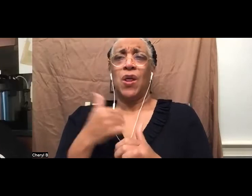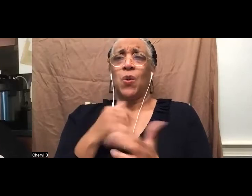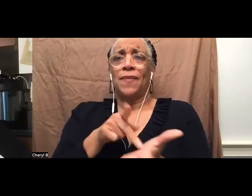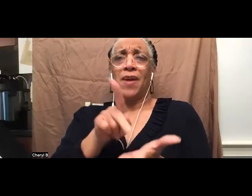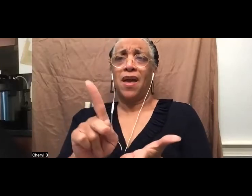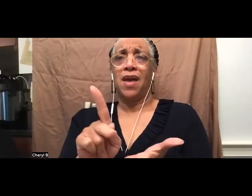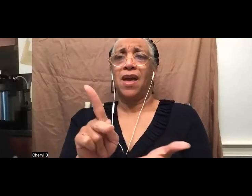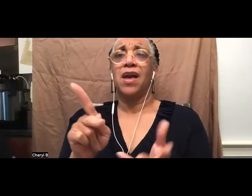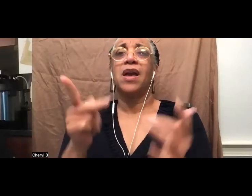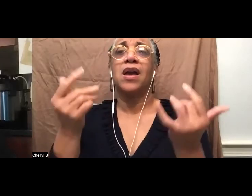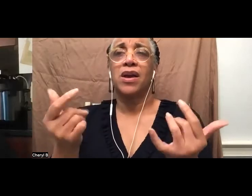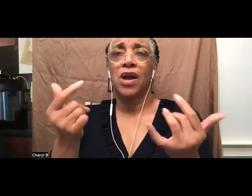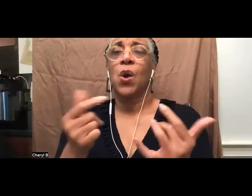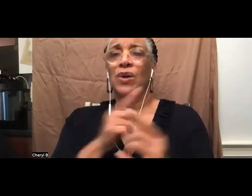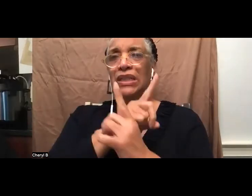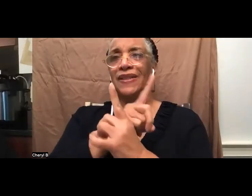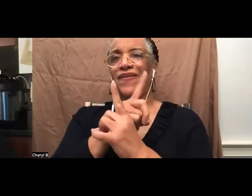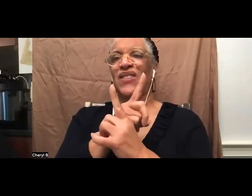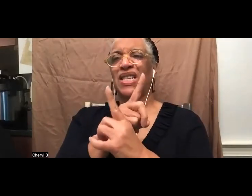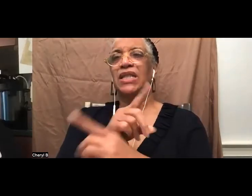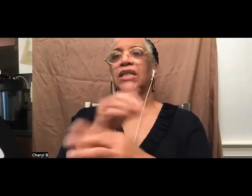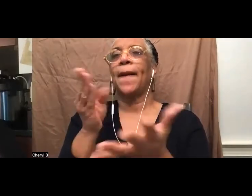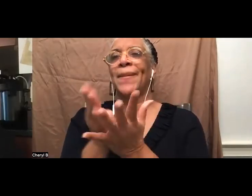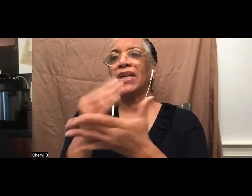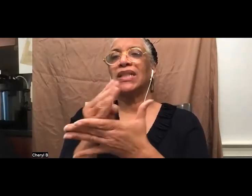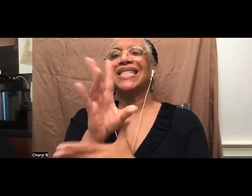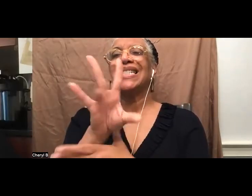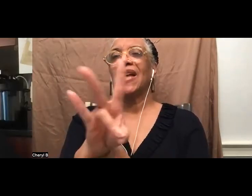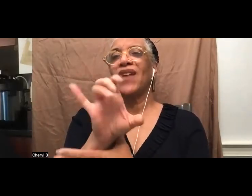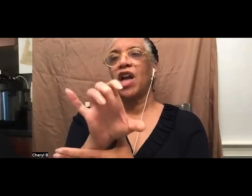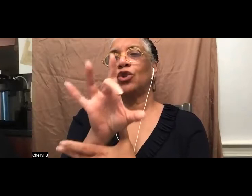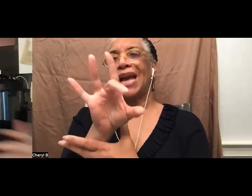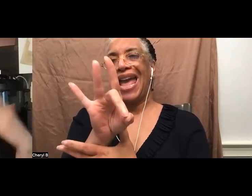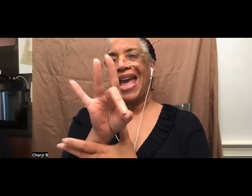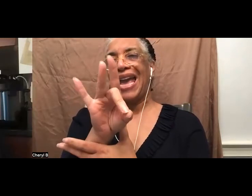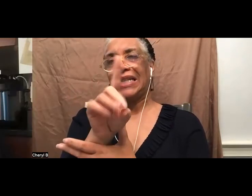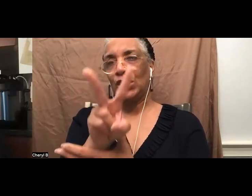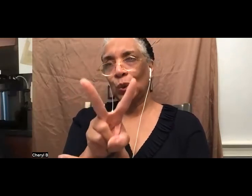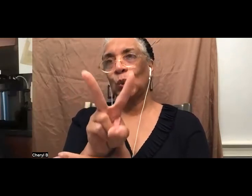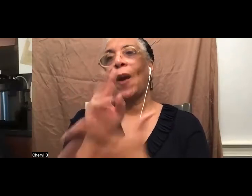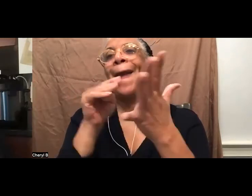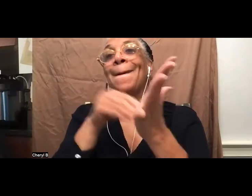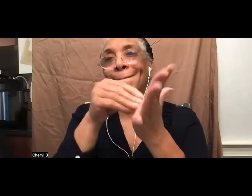current defense budget is $782 billion with numerous increases